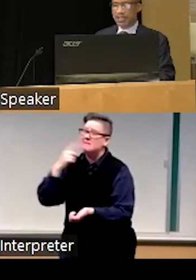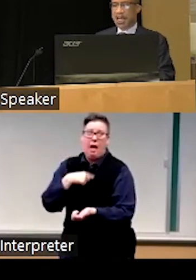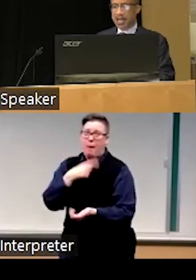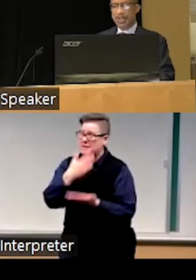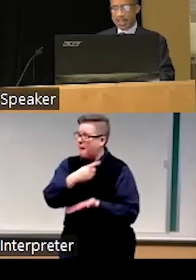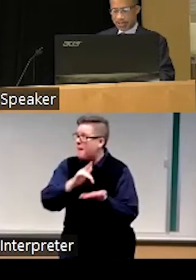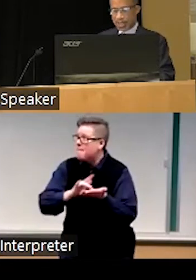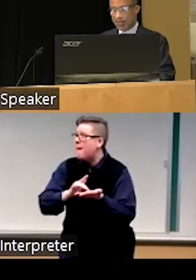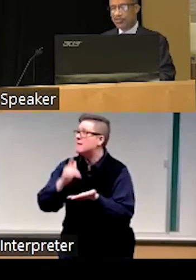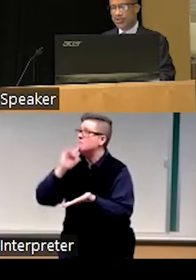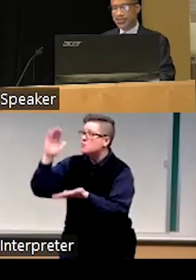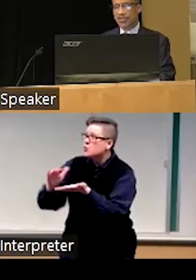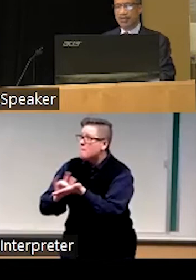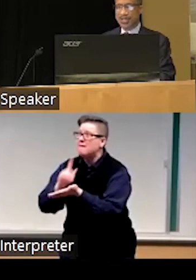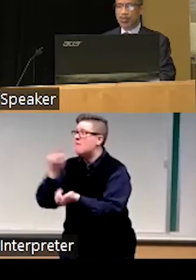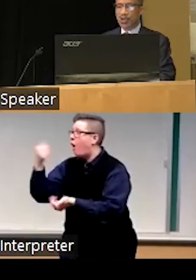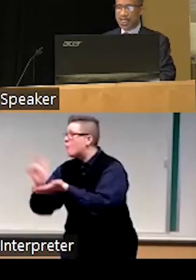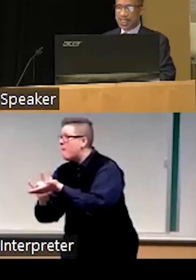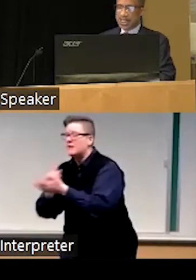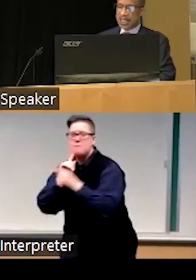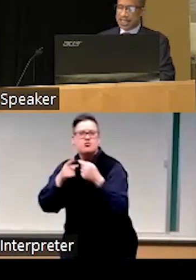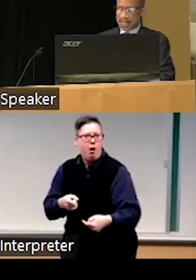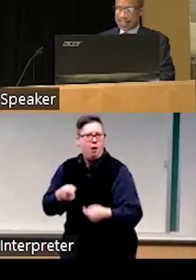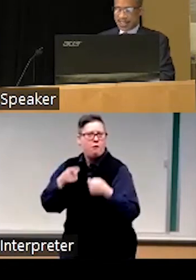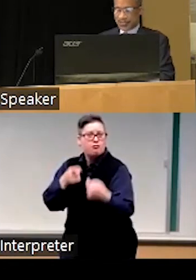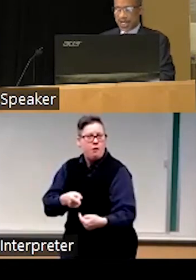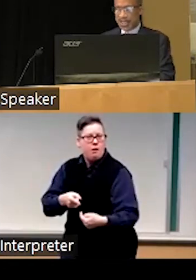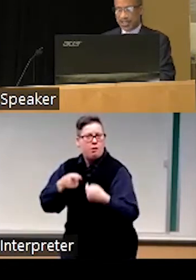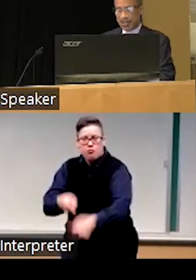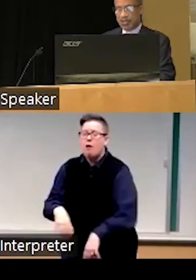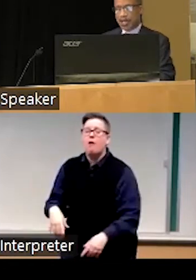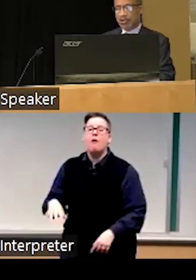difficult time and when he refers to his family supporting his ideas of challenging the medical